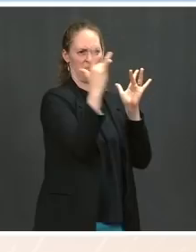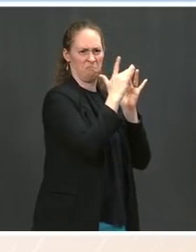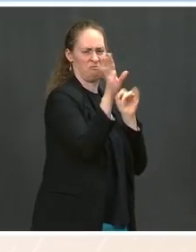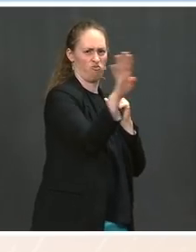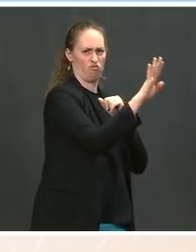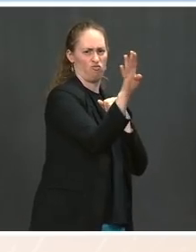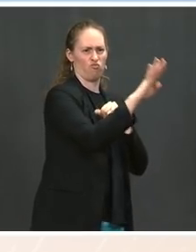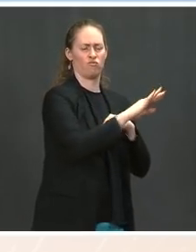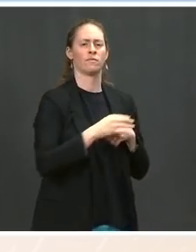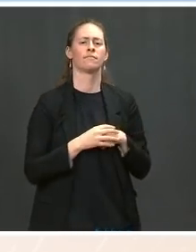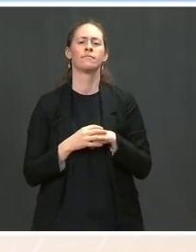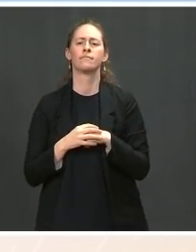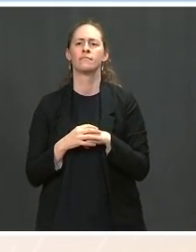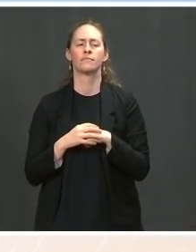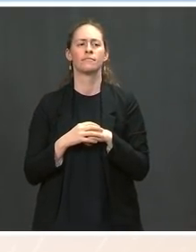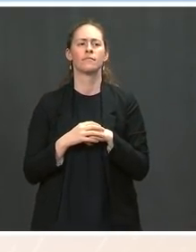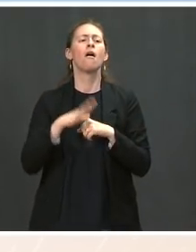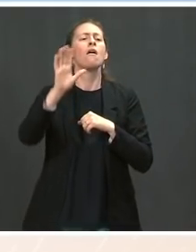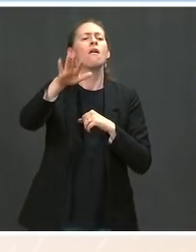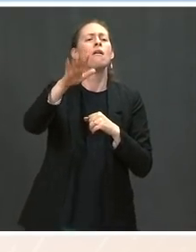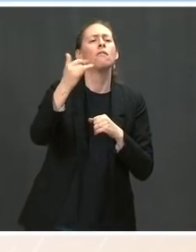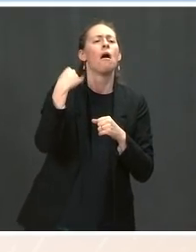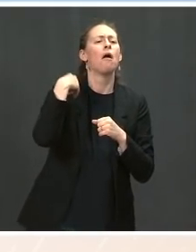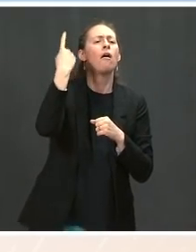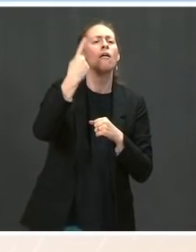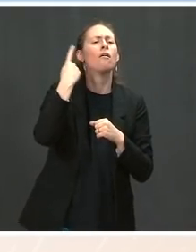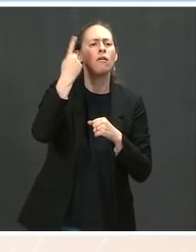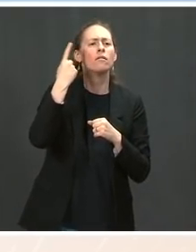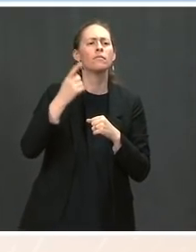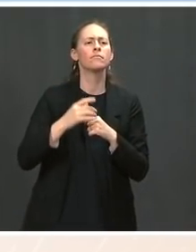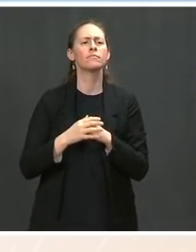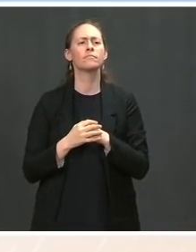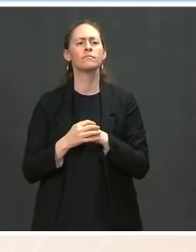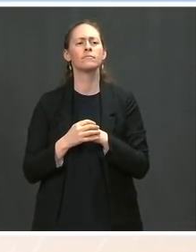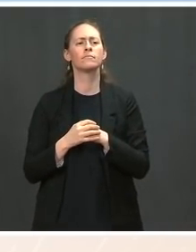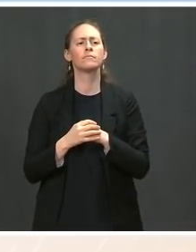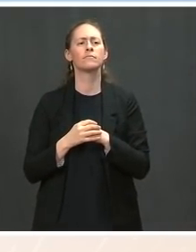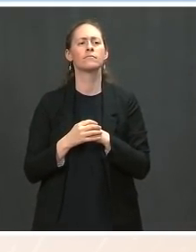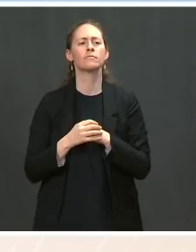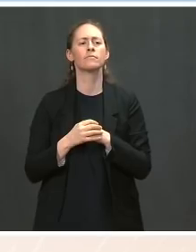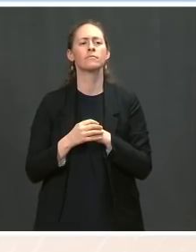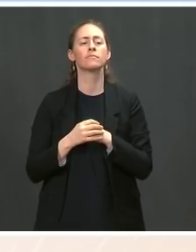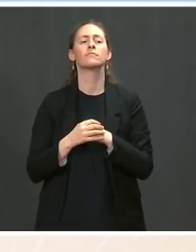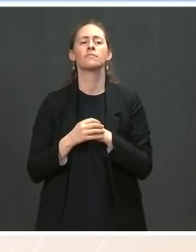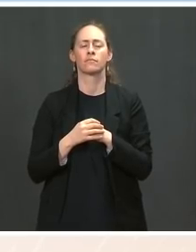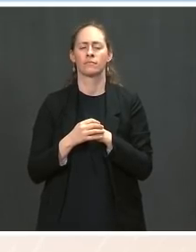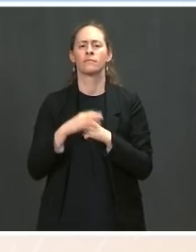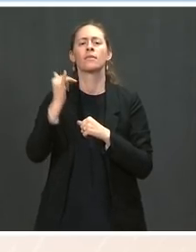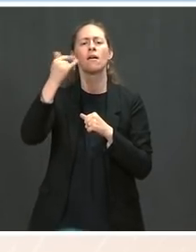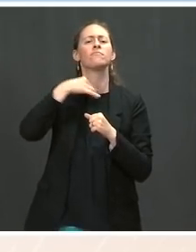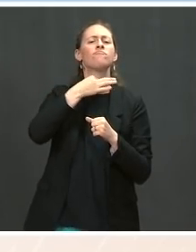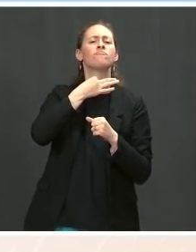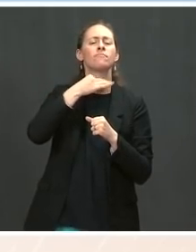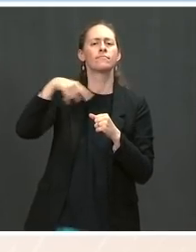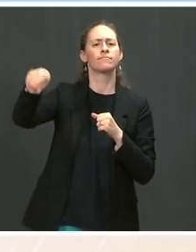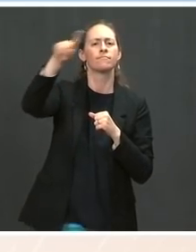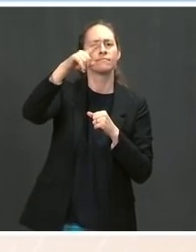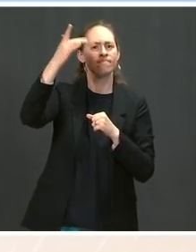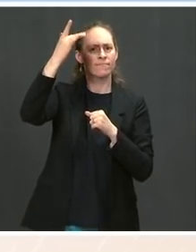The intelligence community's annual report this year said, and I'm quoting, "The Afghan government will struggle to hold the Taliban at bay"